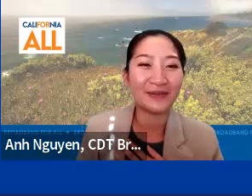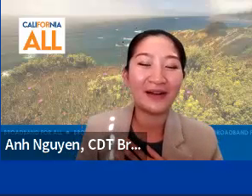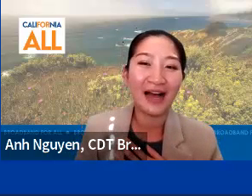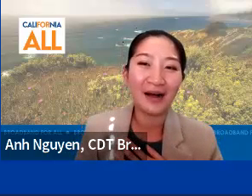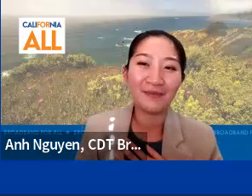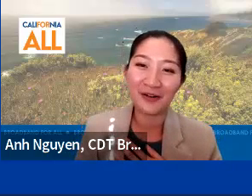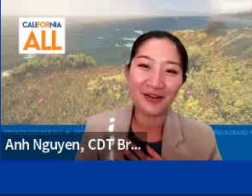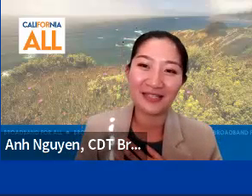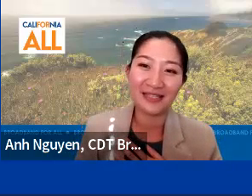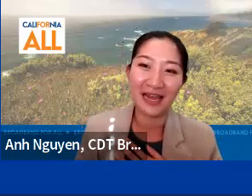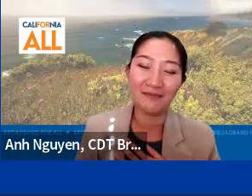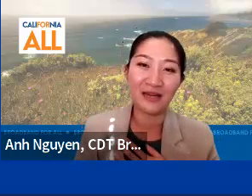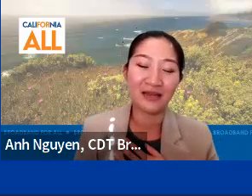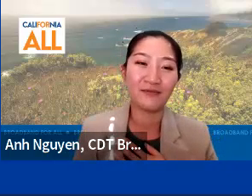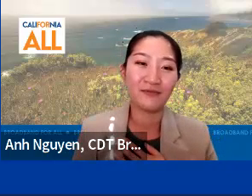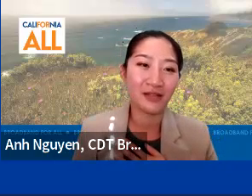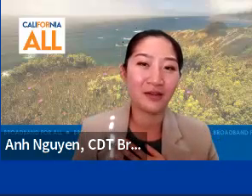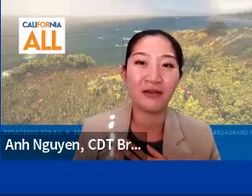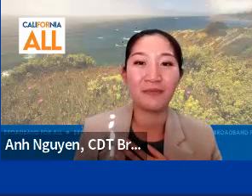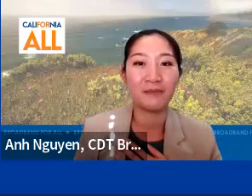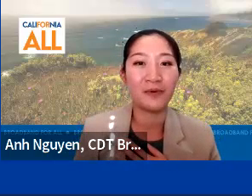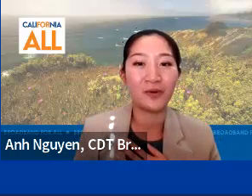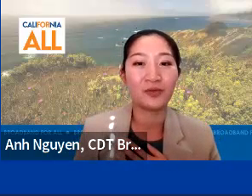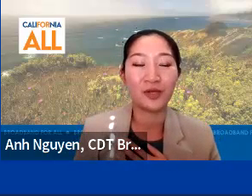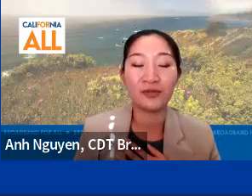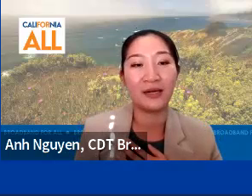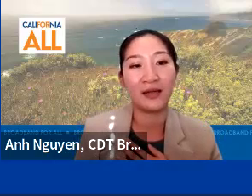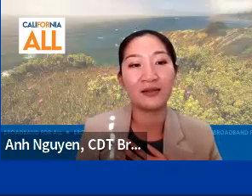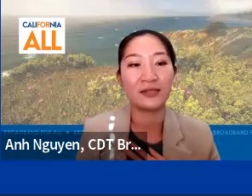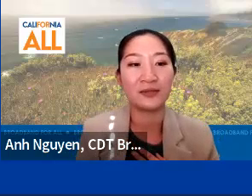and so i'm all across the state meeting really, great people who are so dedicated to this